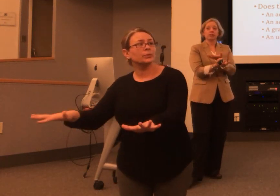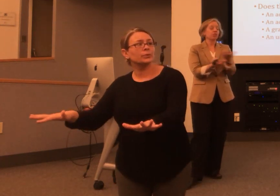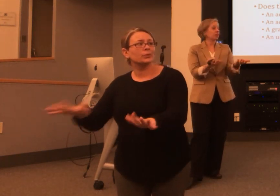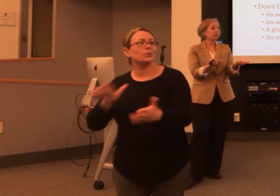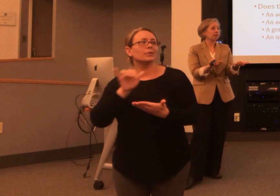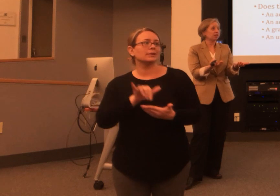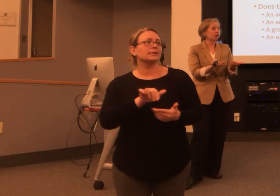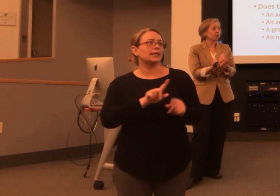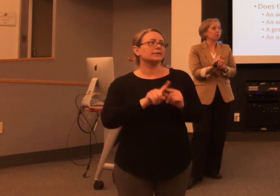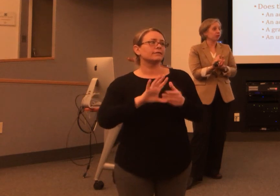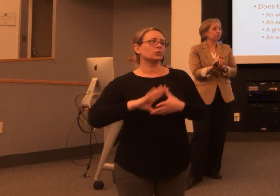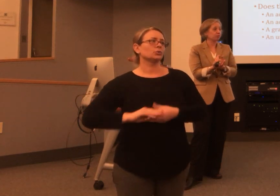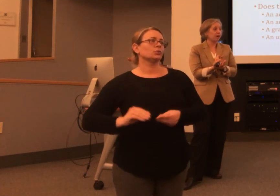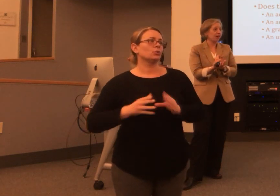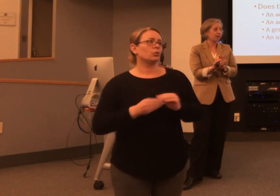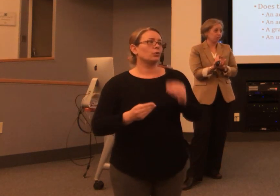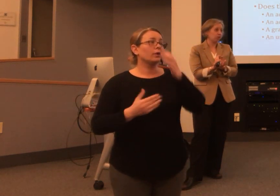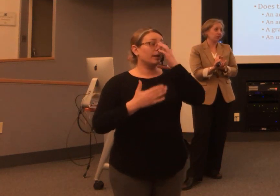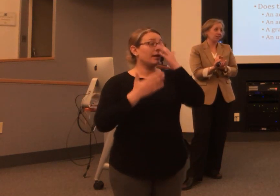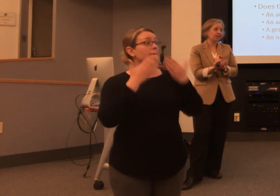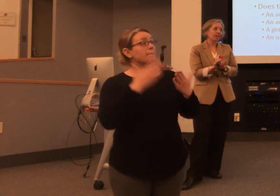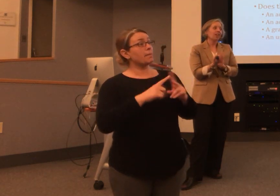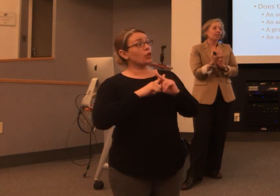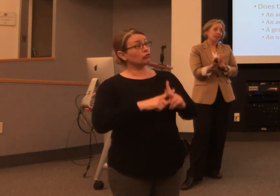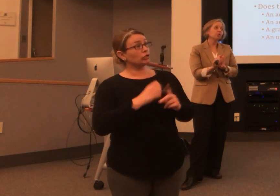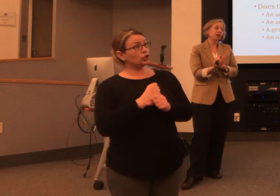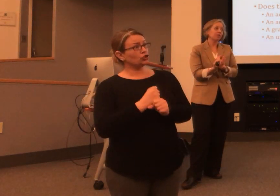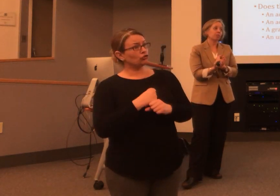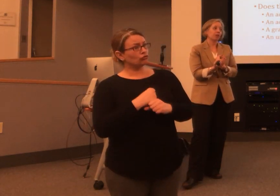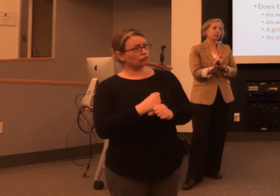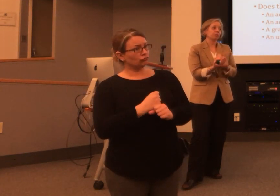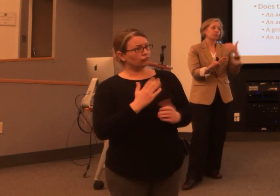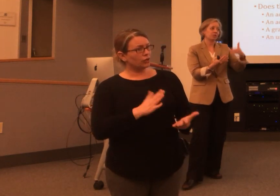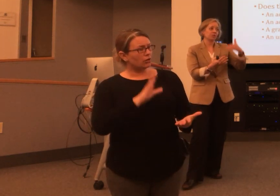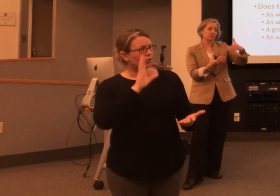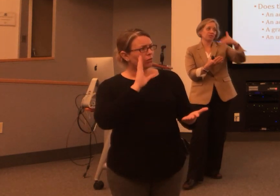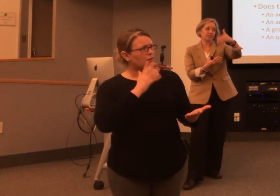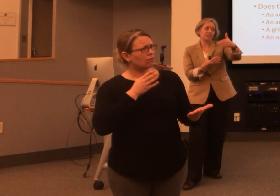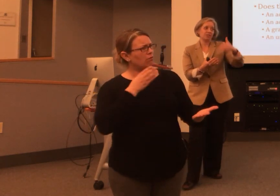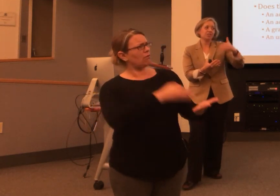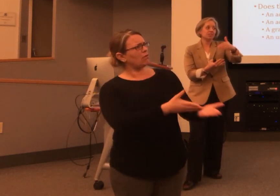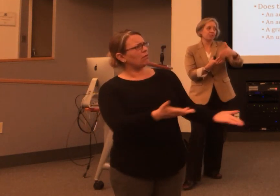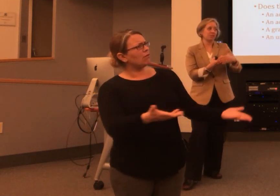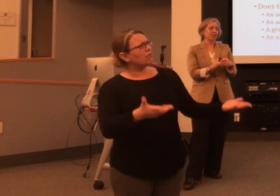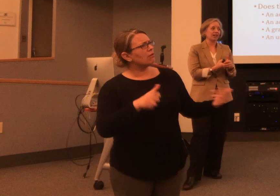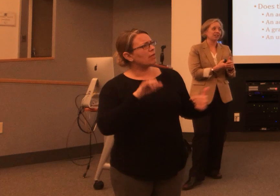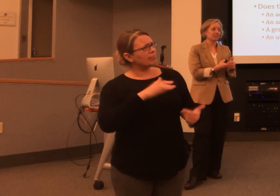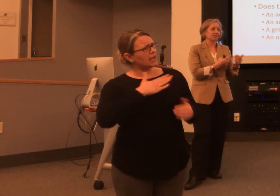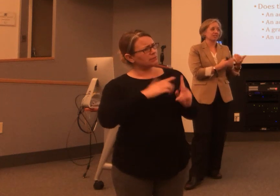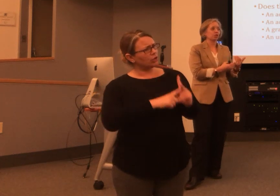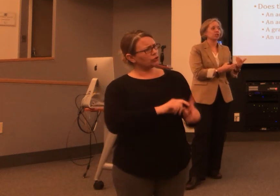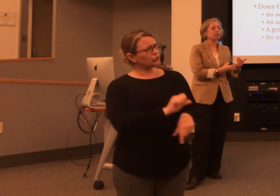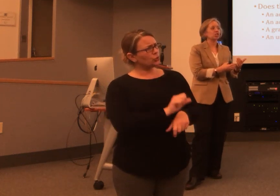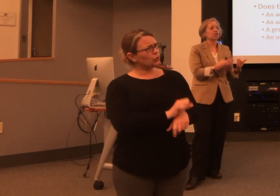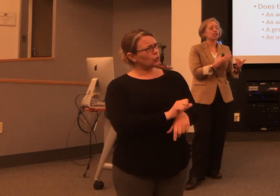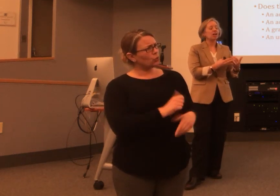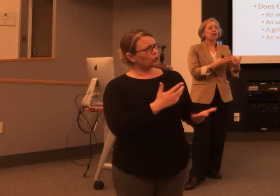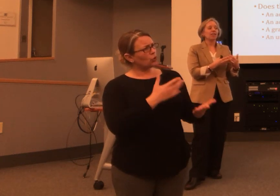well, now you're harming the market for my work, then you might have a problem. So there's different steps of the analysis and the creation,